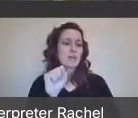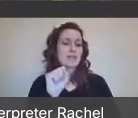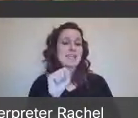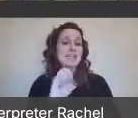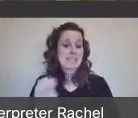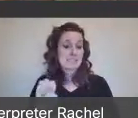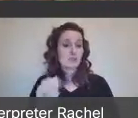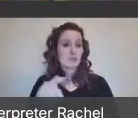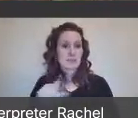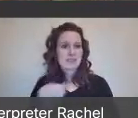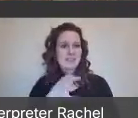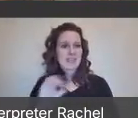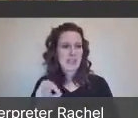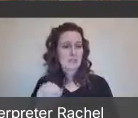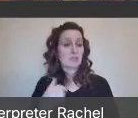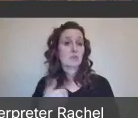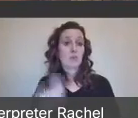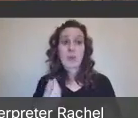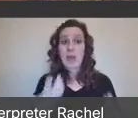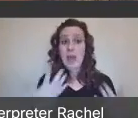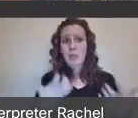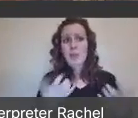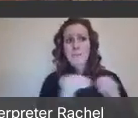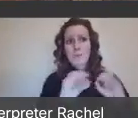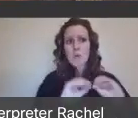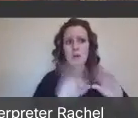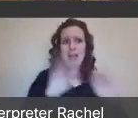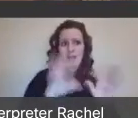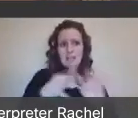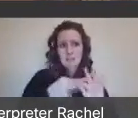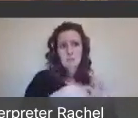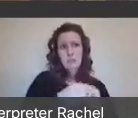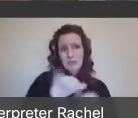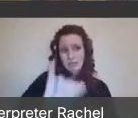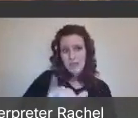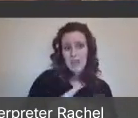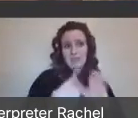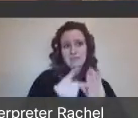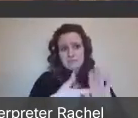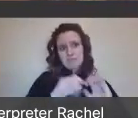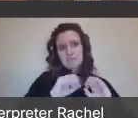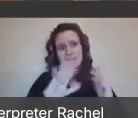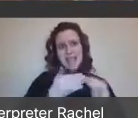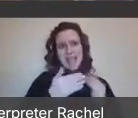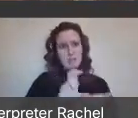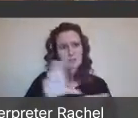So I'm looking for more transparency. I am looking to understand how these allocation decisions are